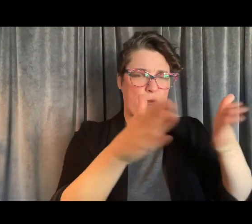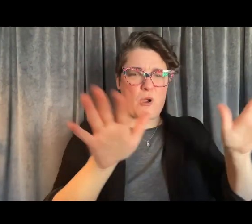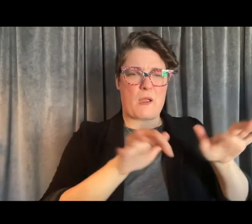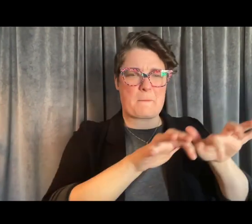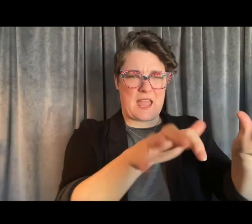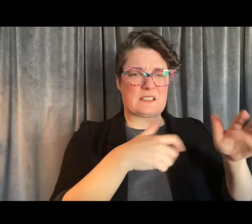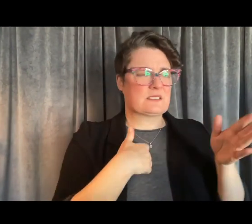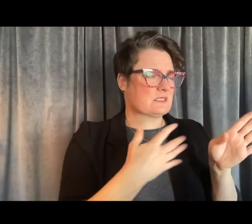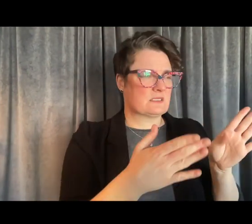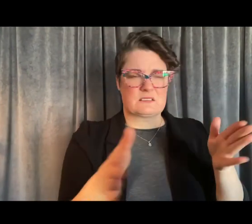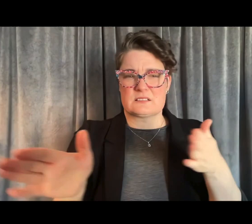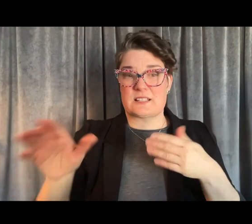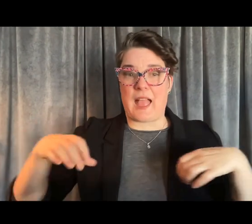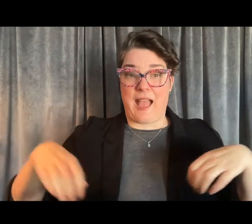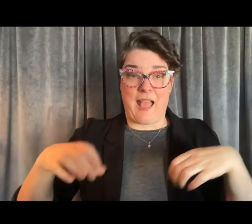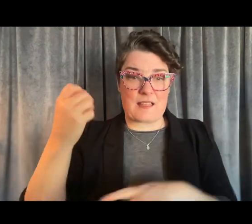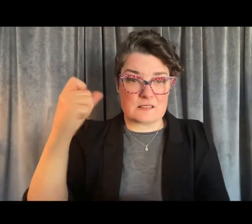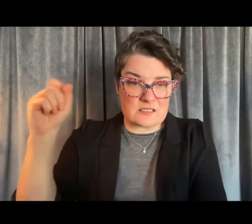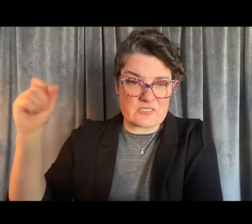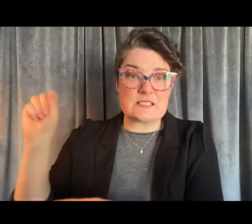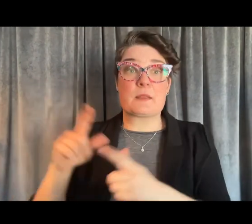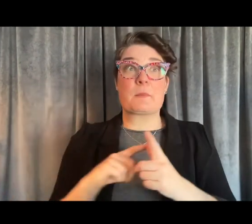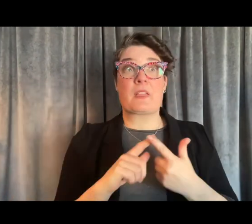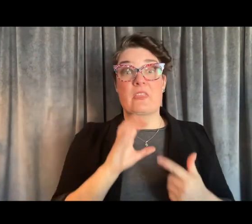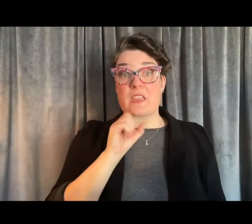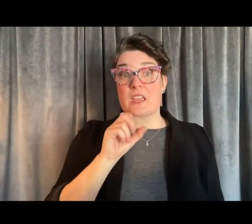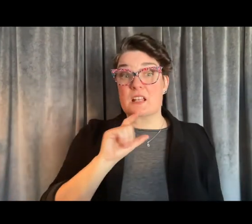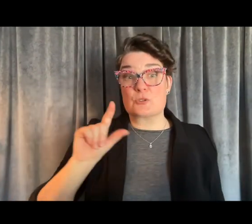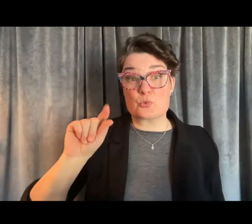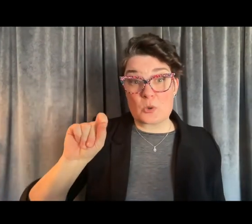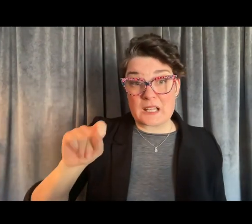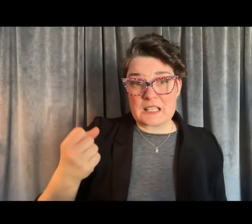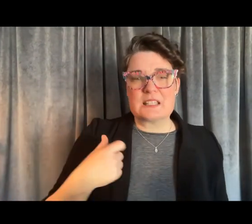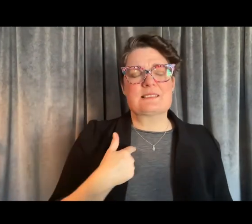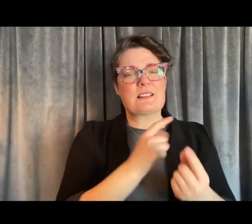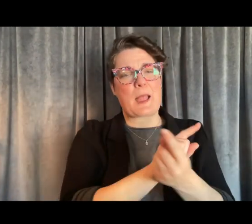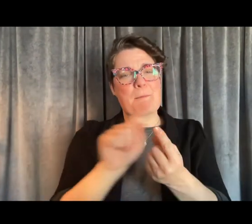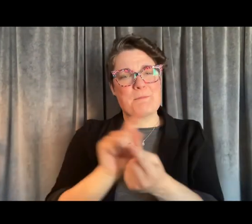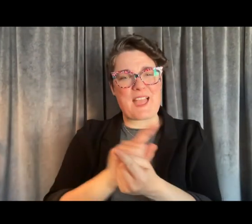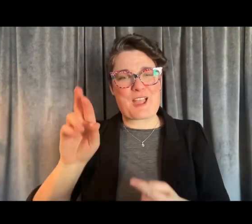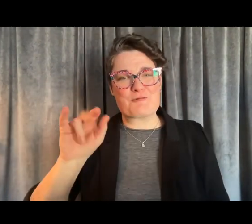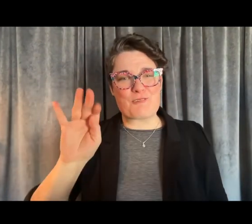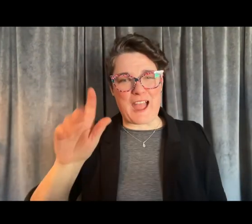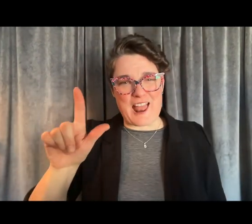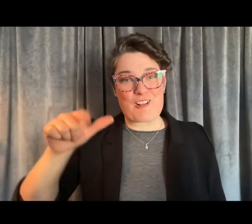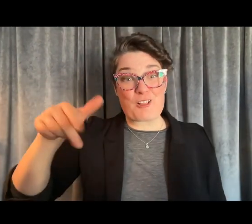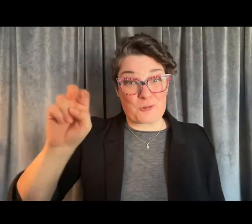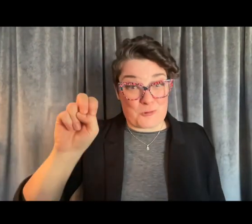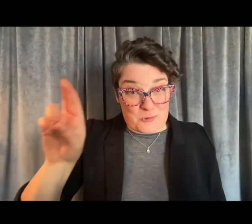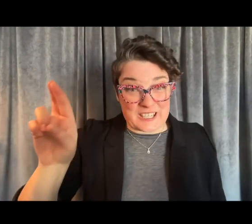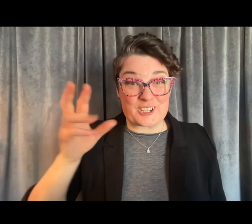to like activism and organizing. And then when I was in my twenties, I met radical queer Jews who were